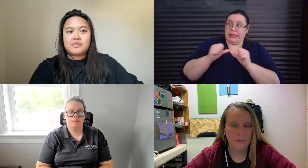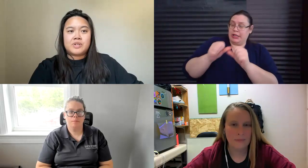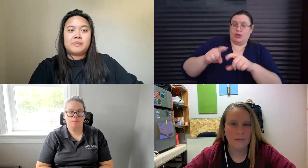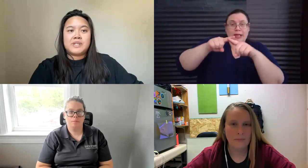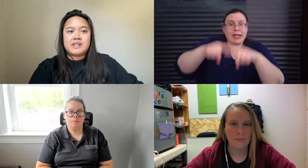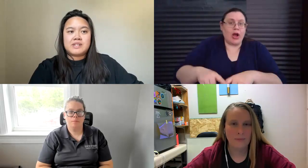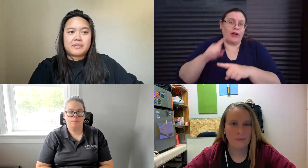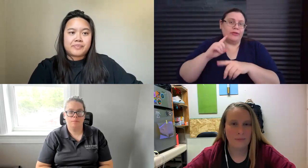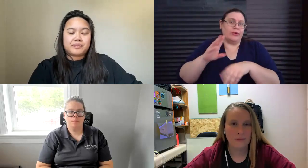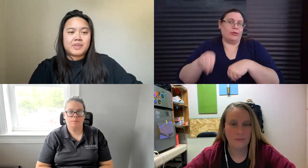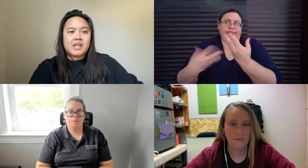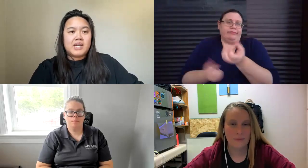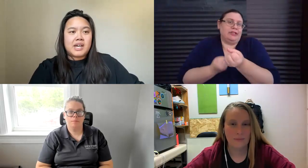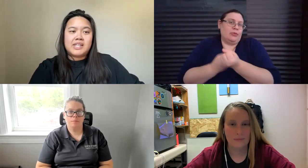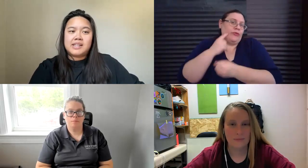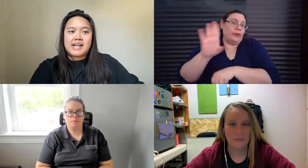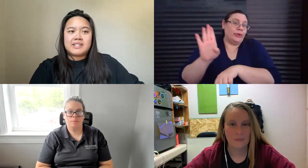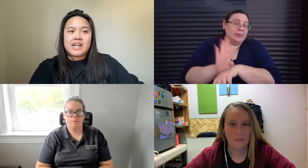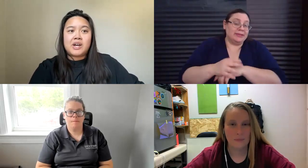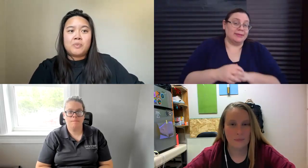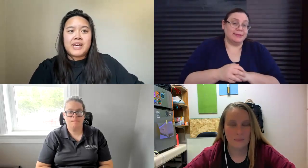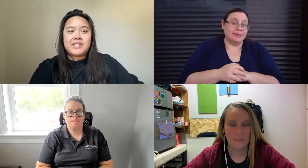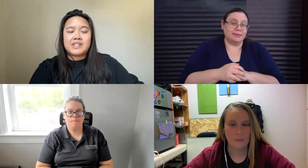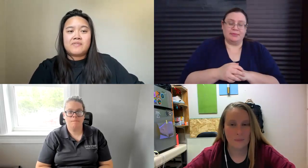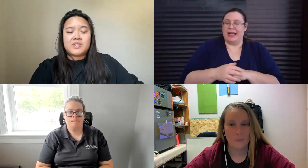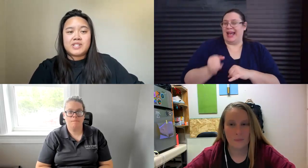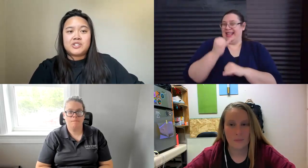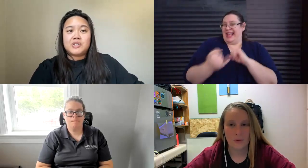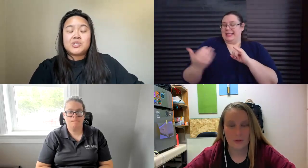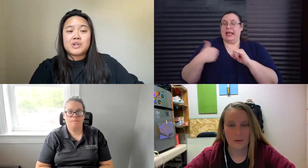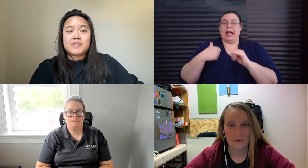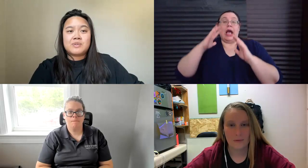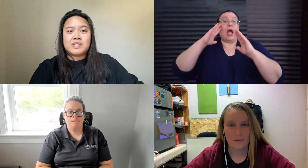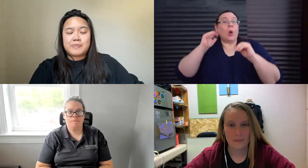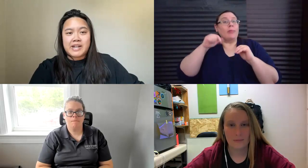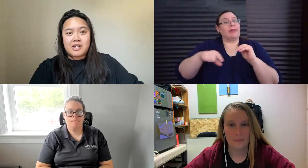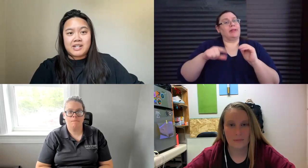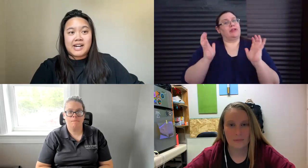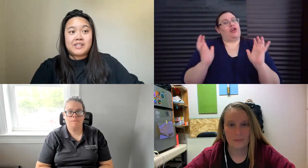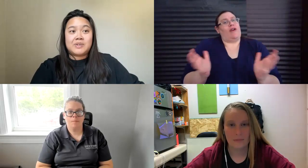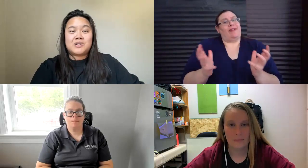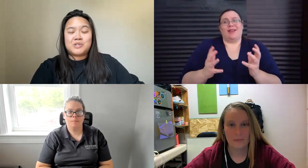support for your business. And then lastly I hope that this conversation serves to inspire and guide those that are